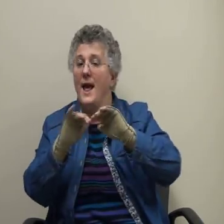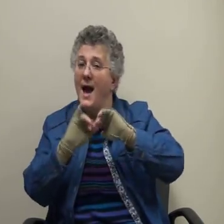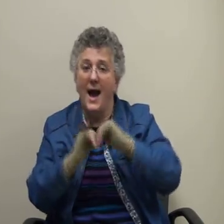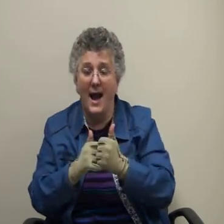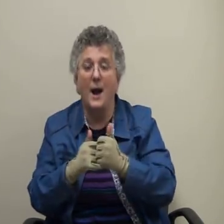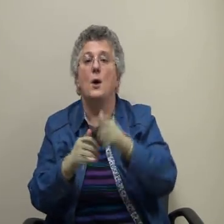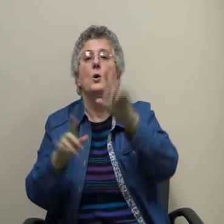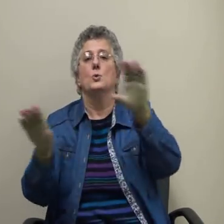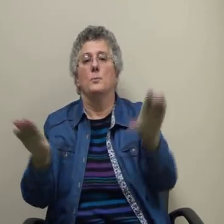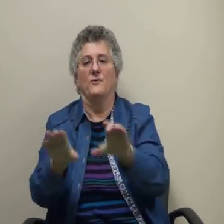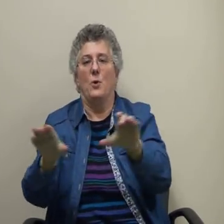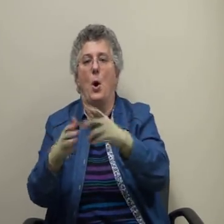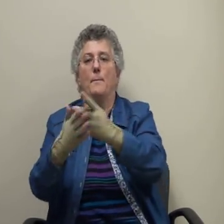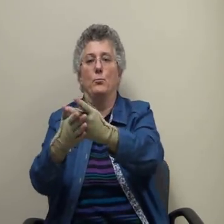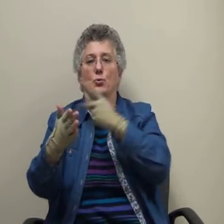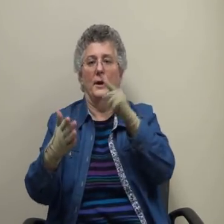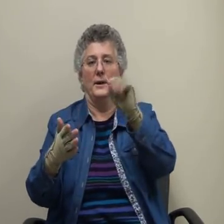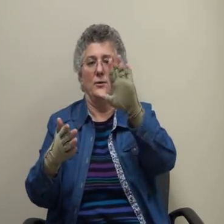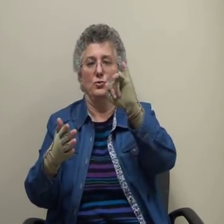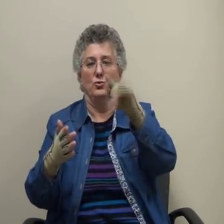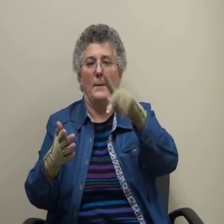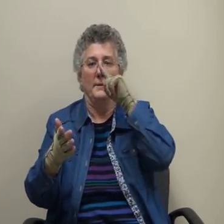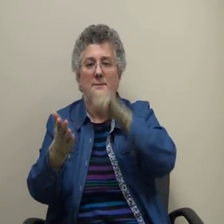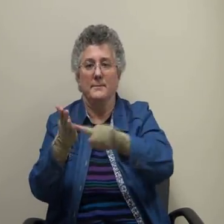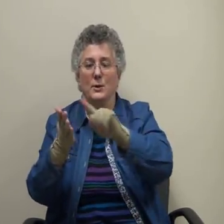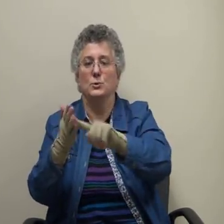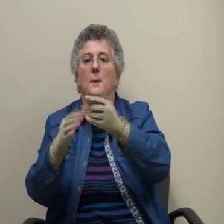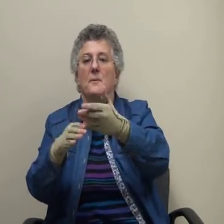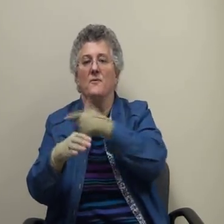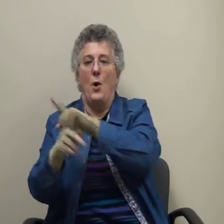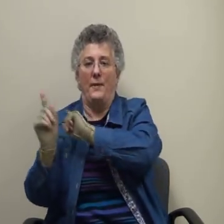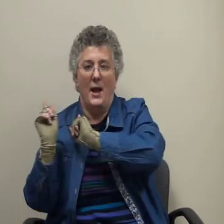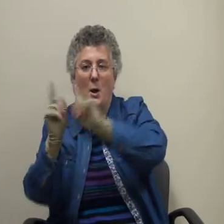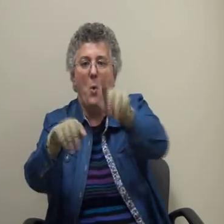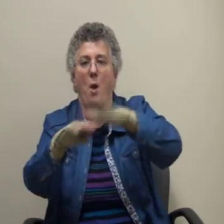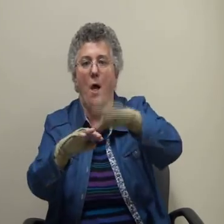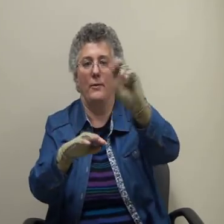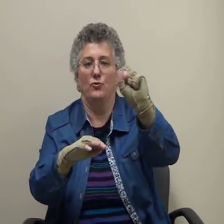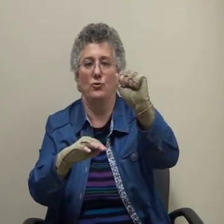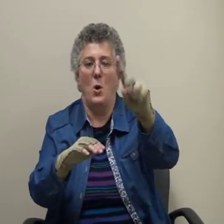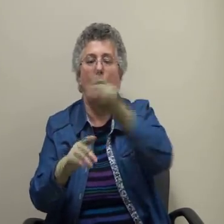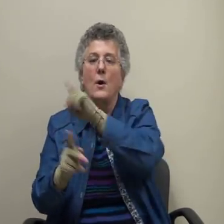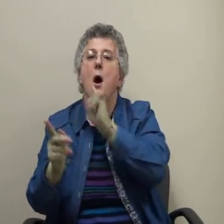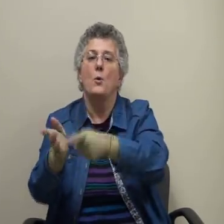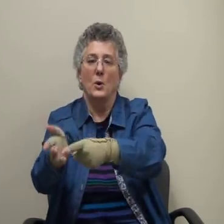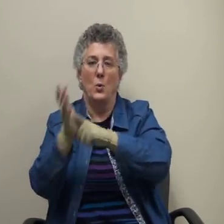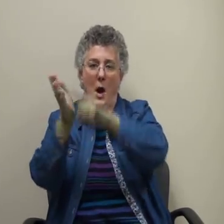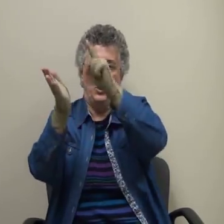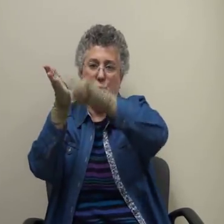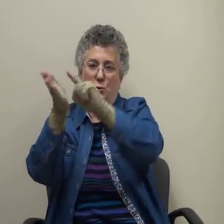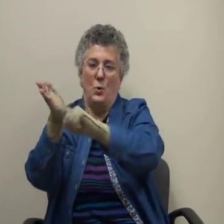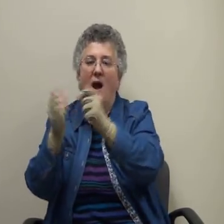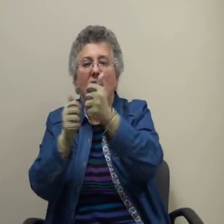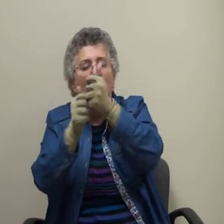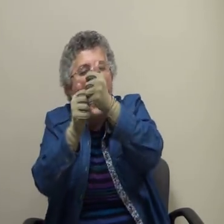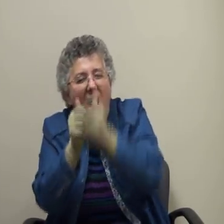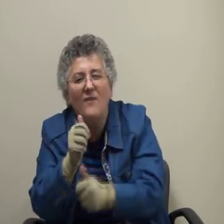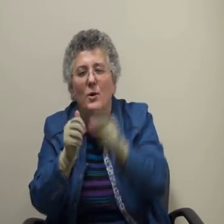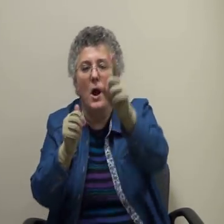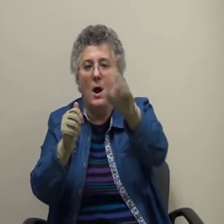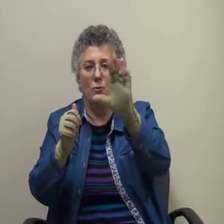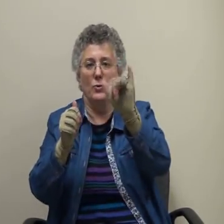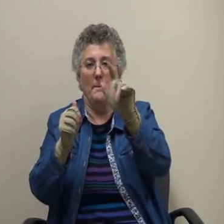by performing a pre-trip inspection before they go on the road every 100 miles.